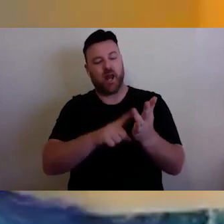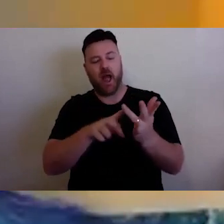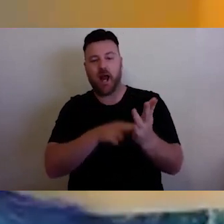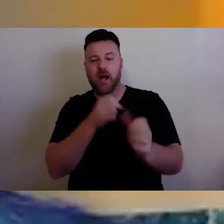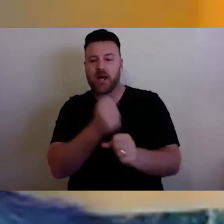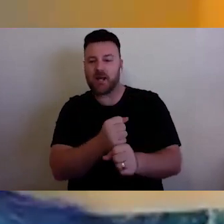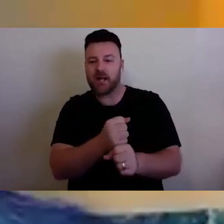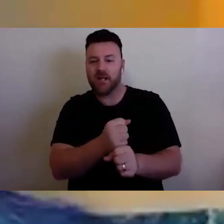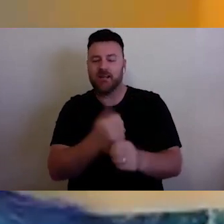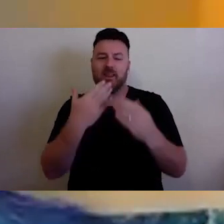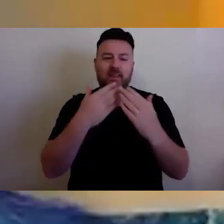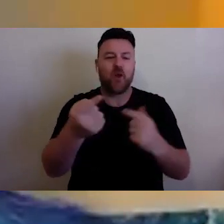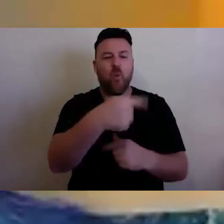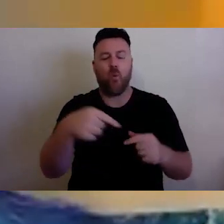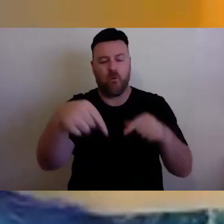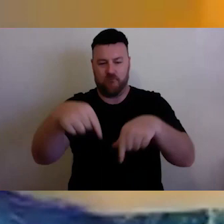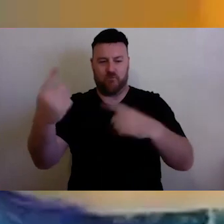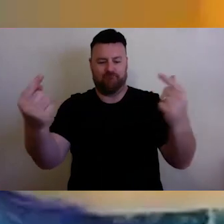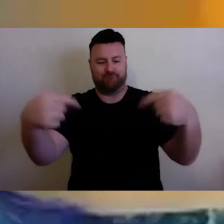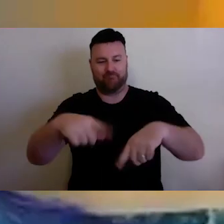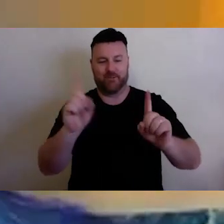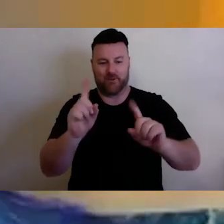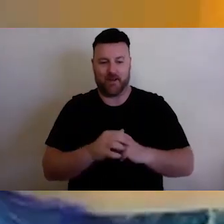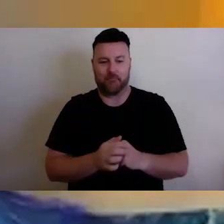Currently on screen, there is a blue Powerpoint holding slide